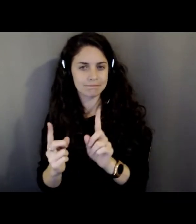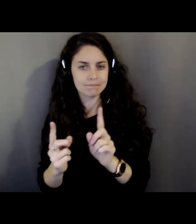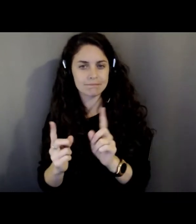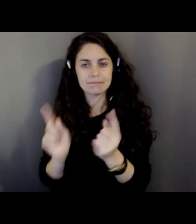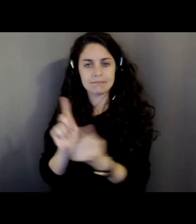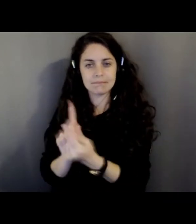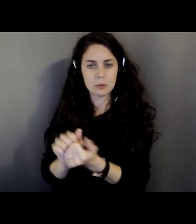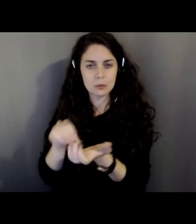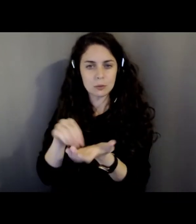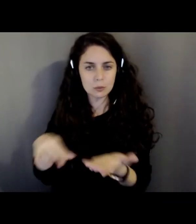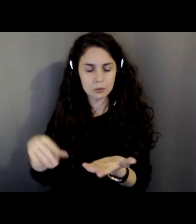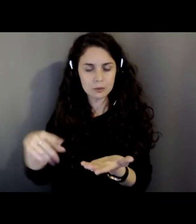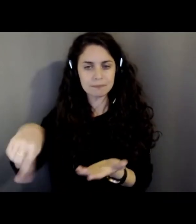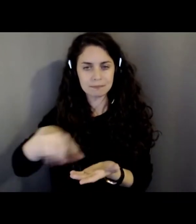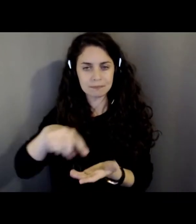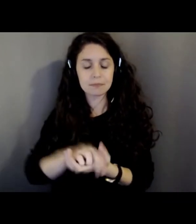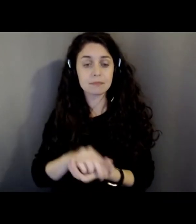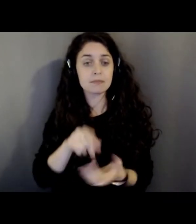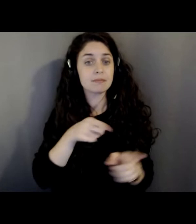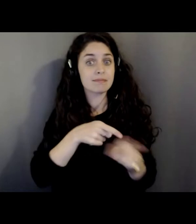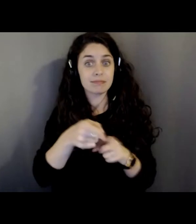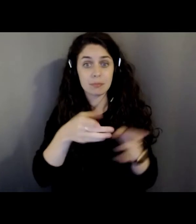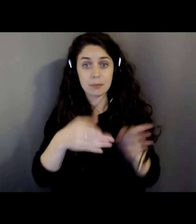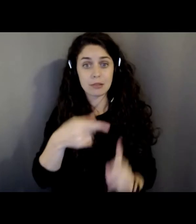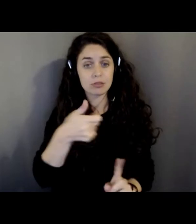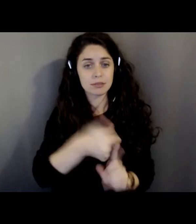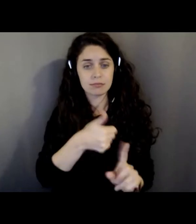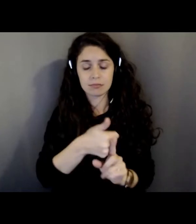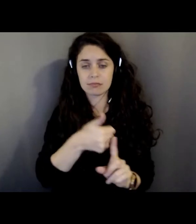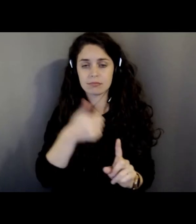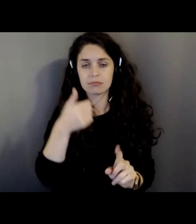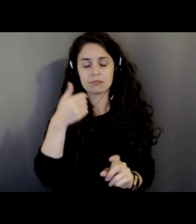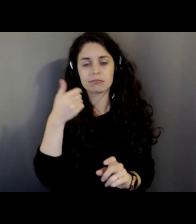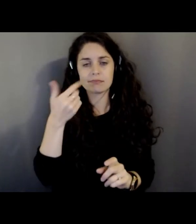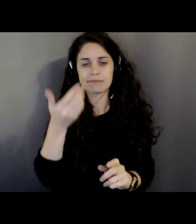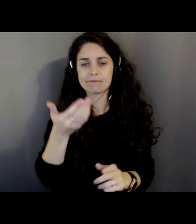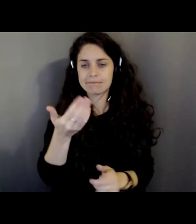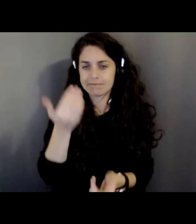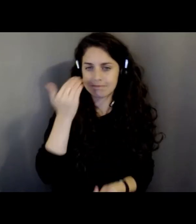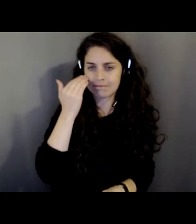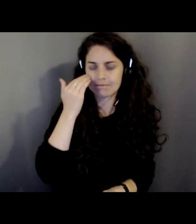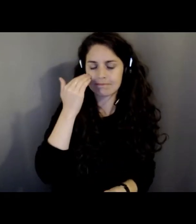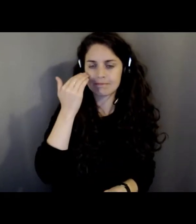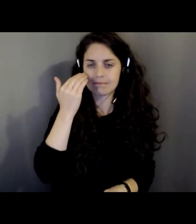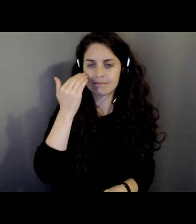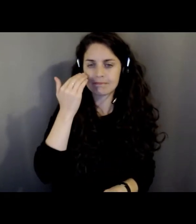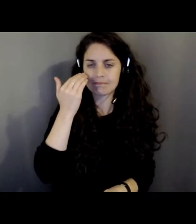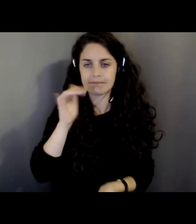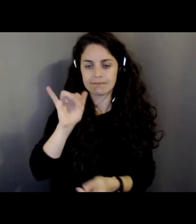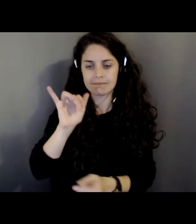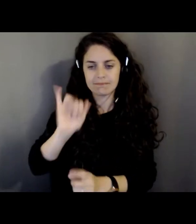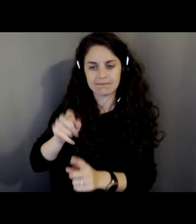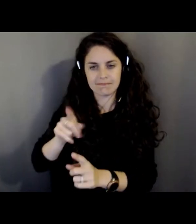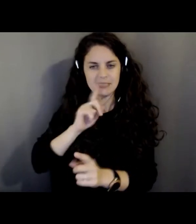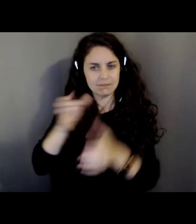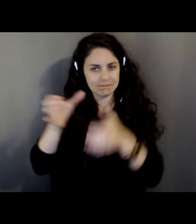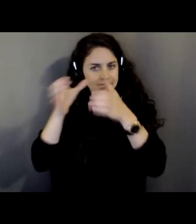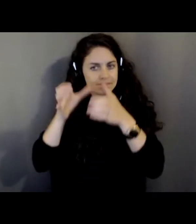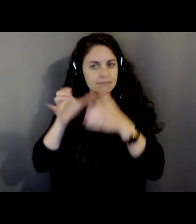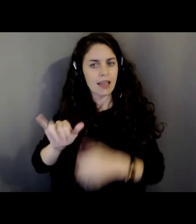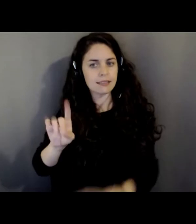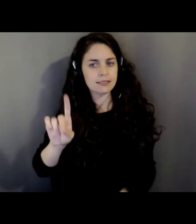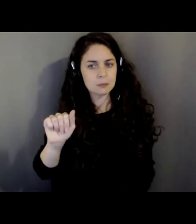Those specialists are familiar with that particular disability. In some cases they may have